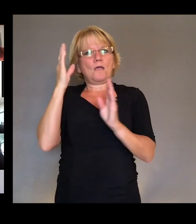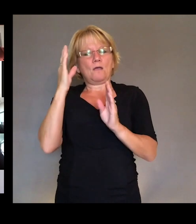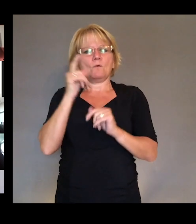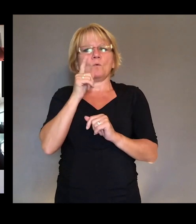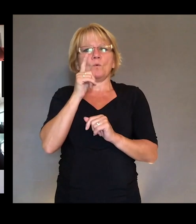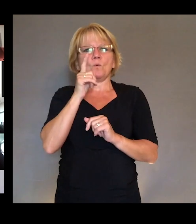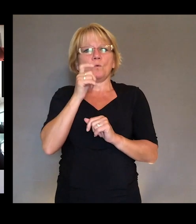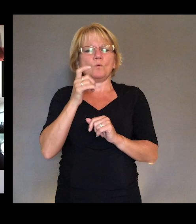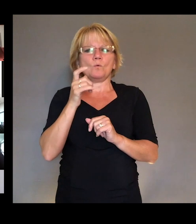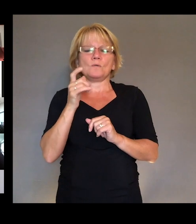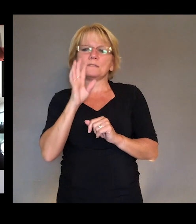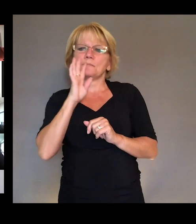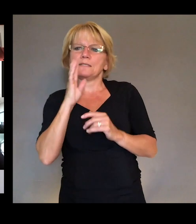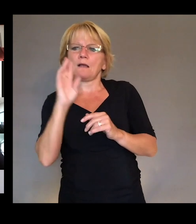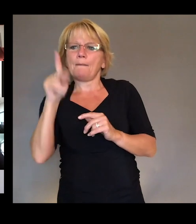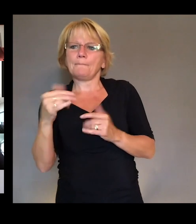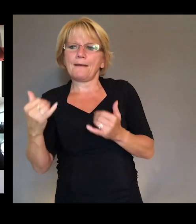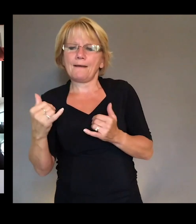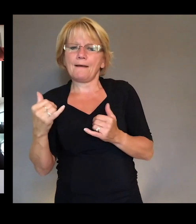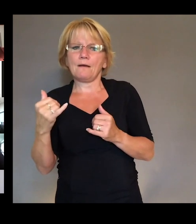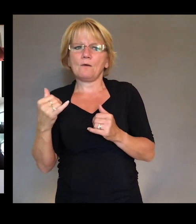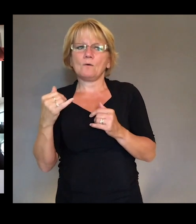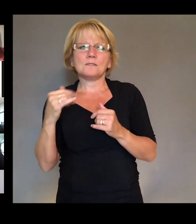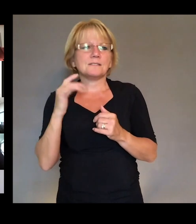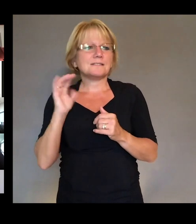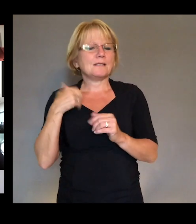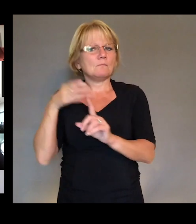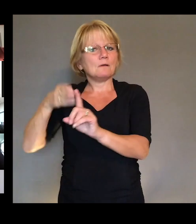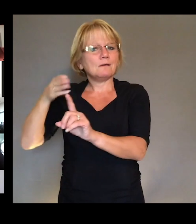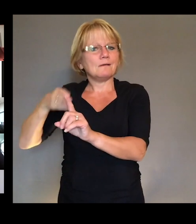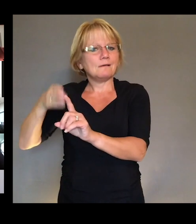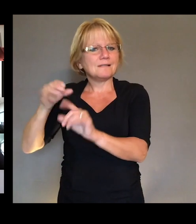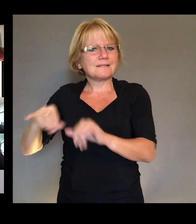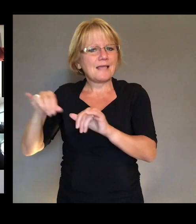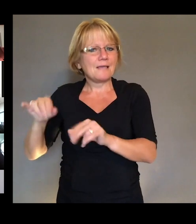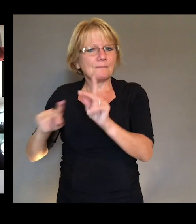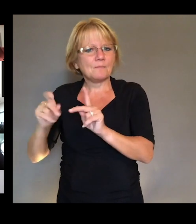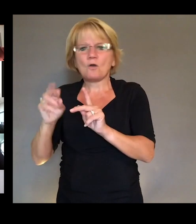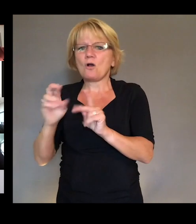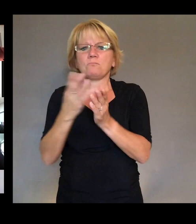you know, who is getting a voice right now and is there a pattern there? And if there is, what do I need to do about that?